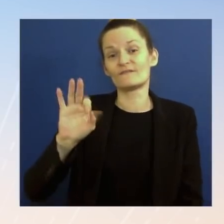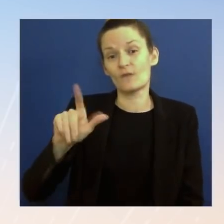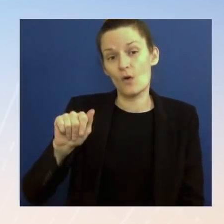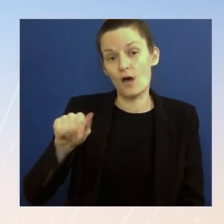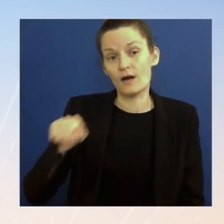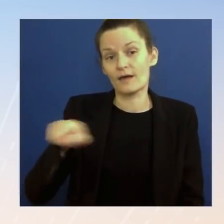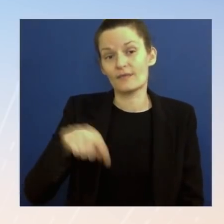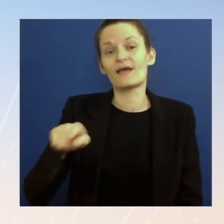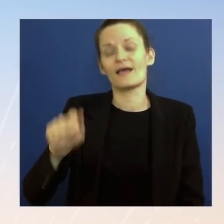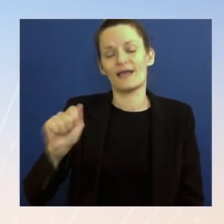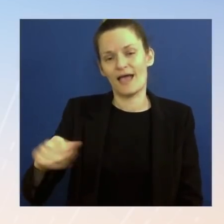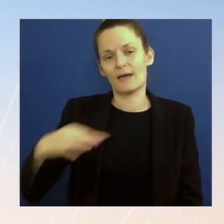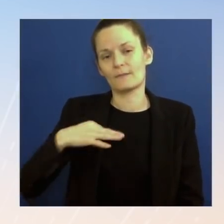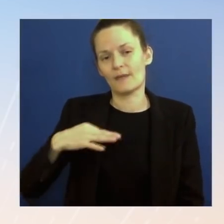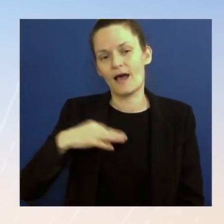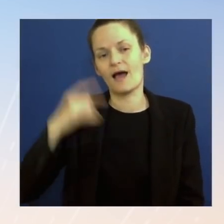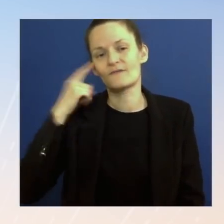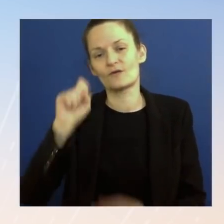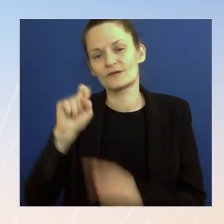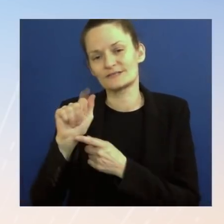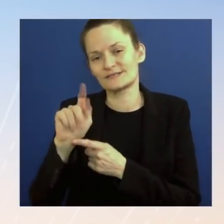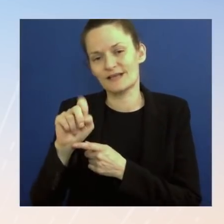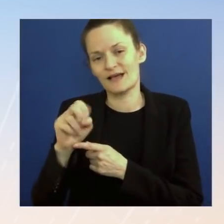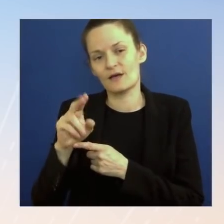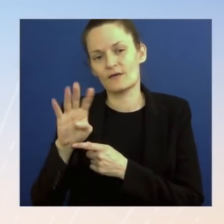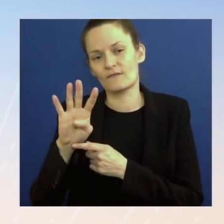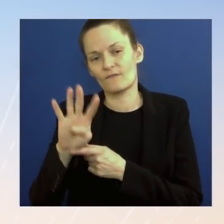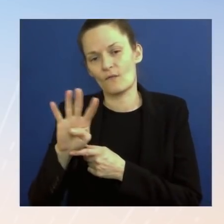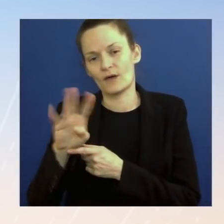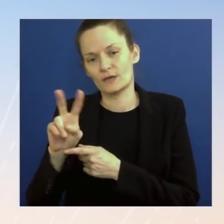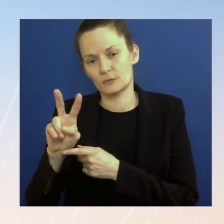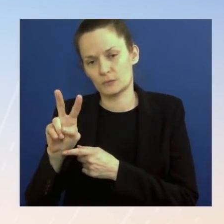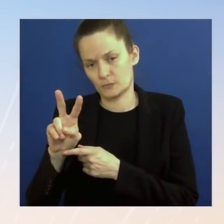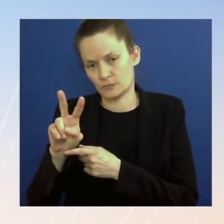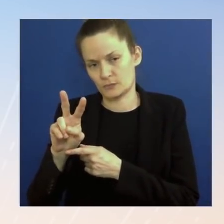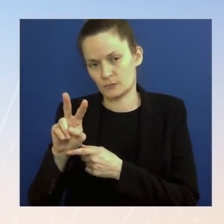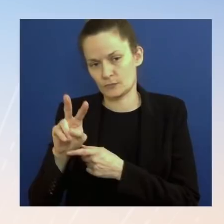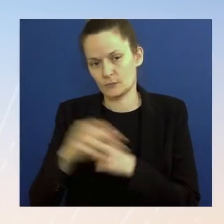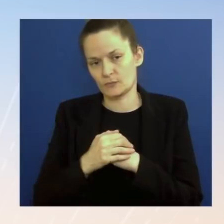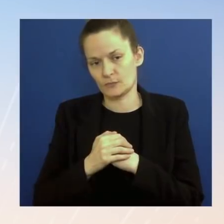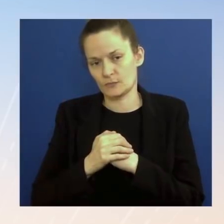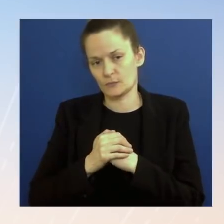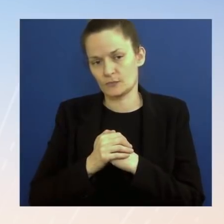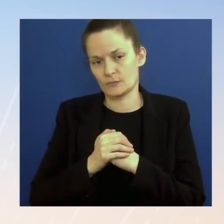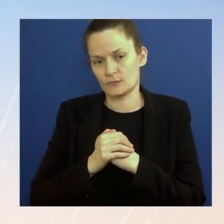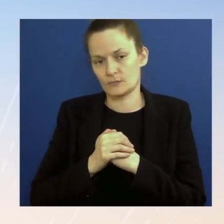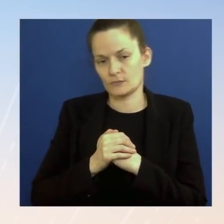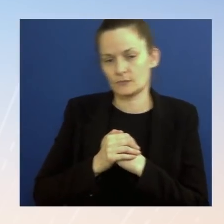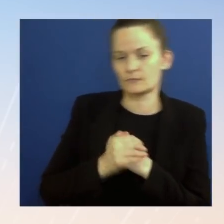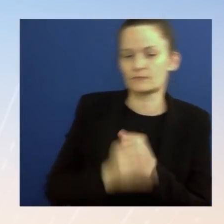Go ahead. The Press: Hi, yeah. The President of Colombia said last week that he had offered President Biden